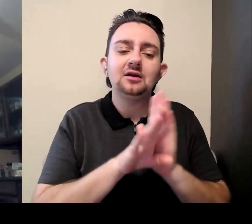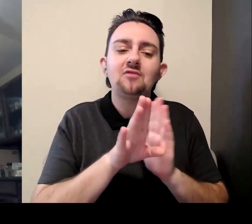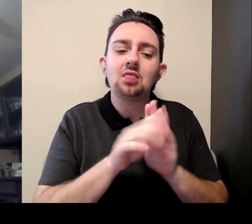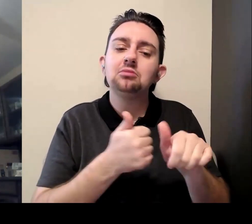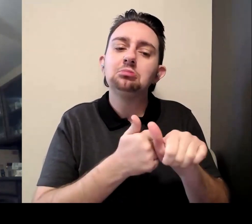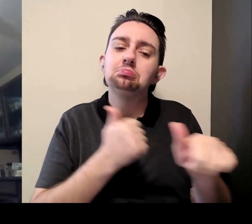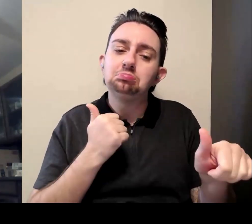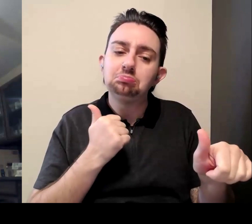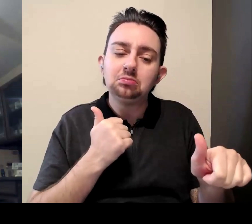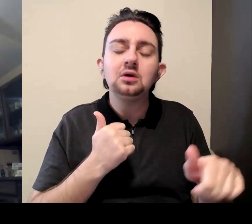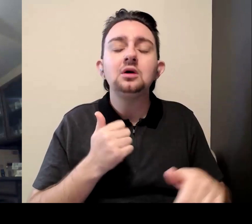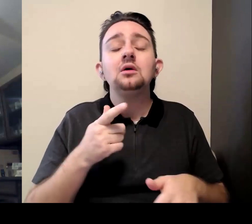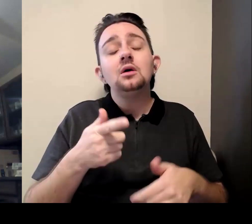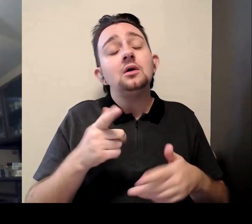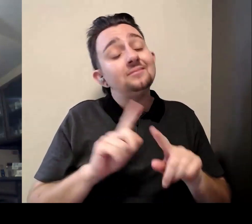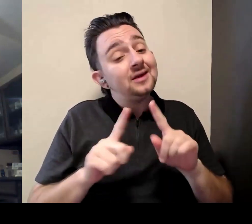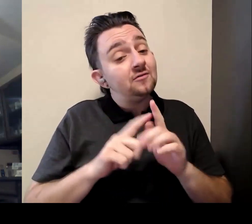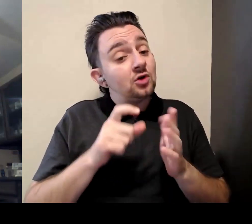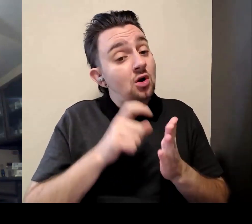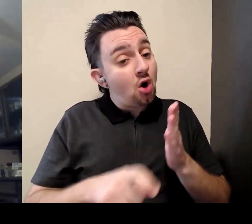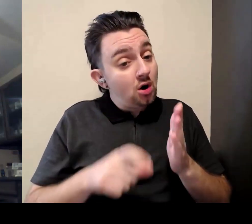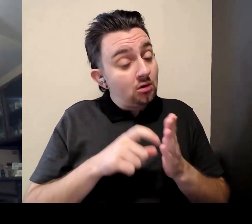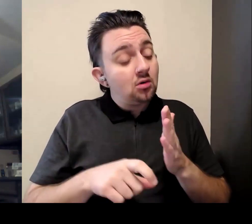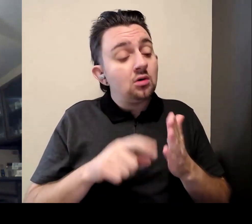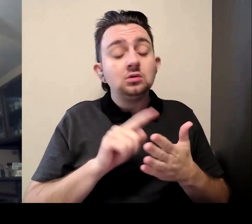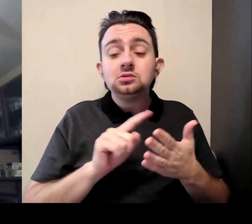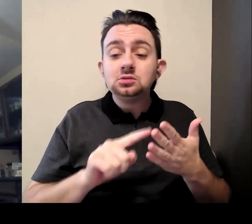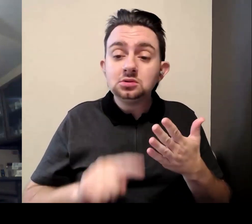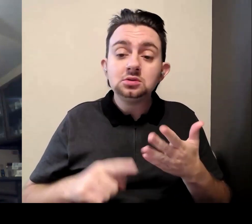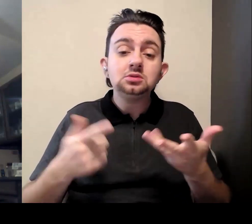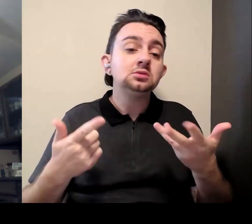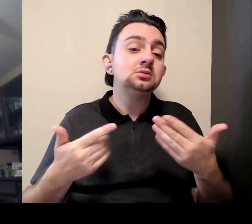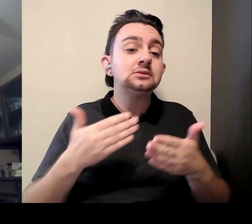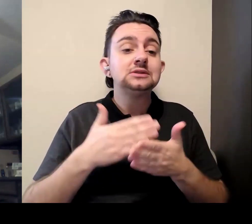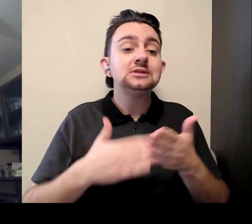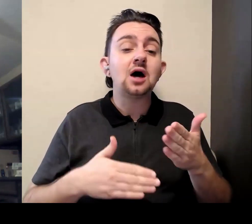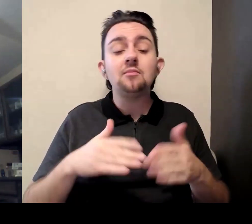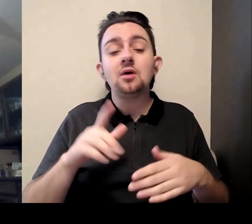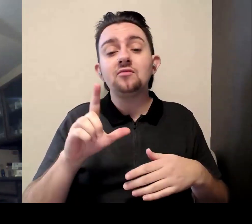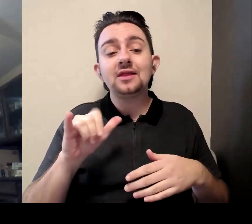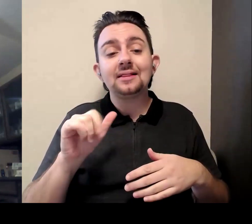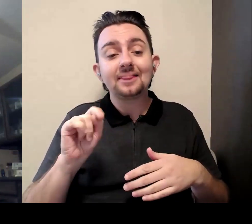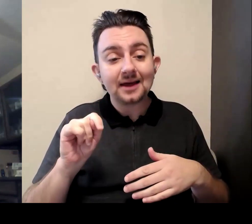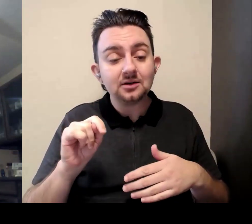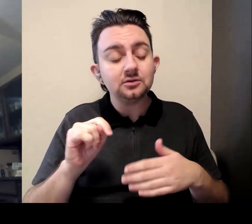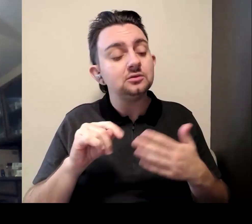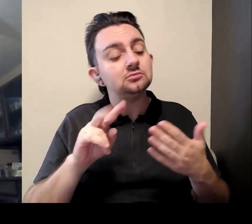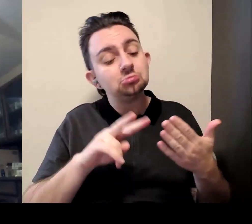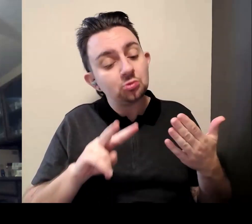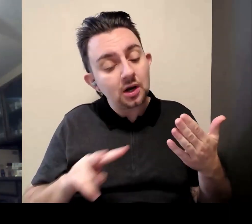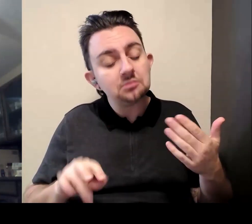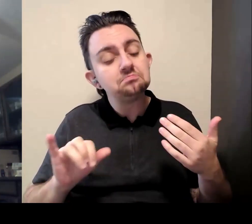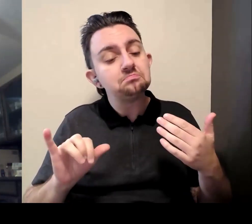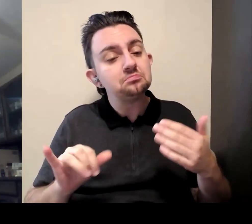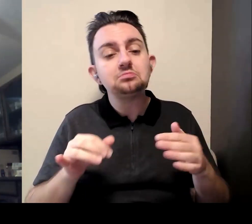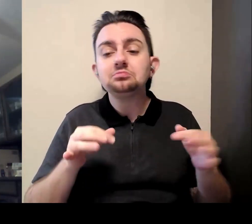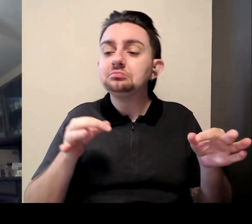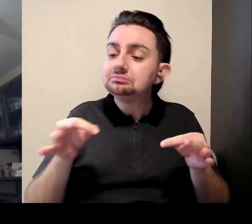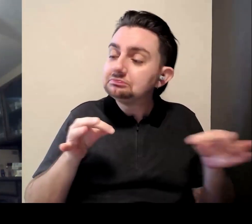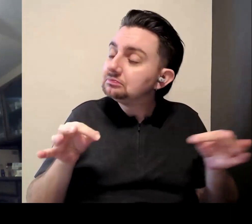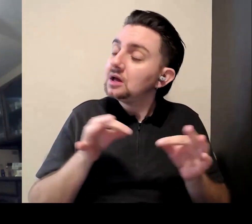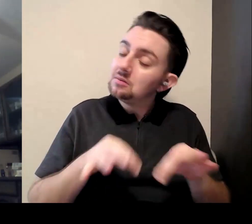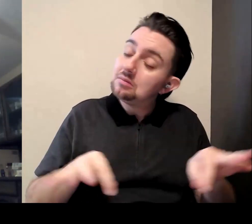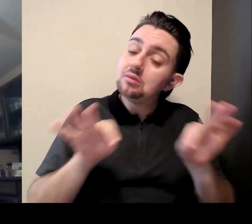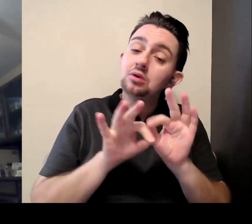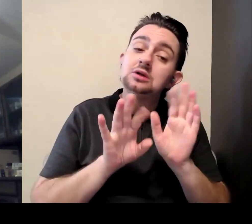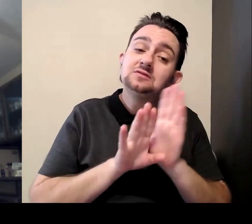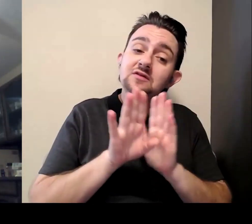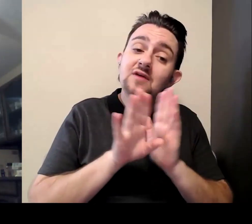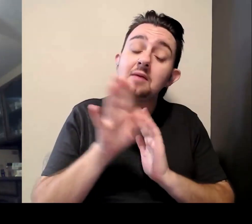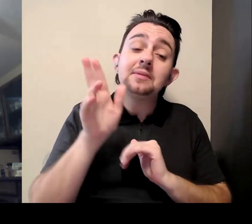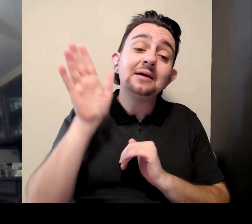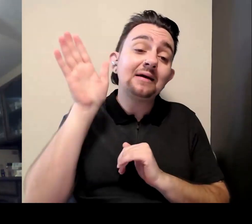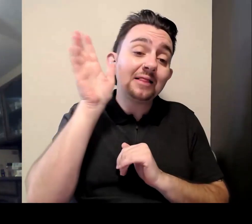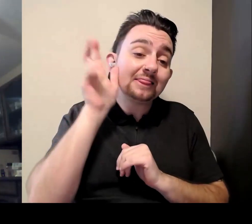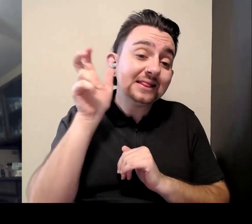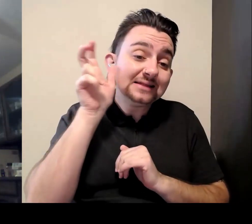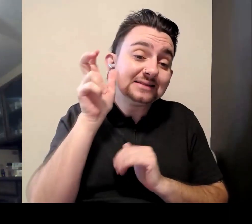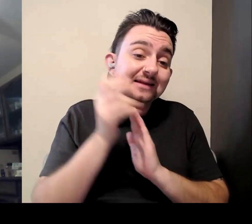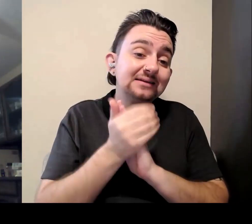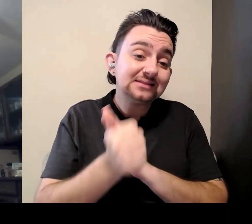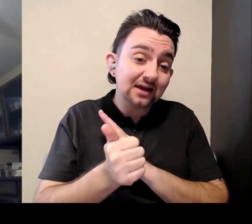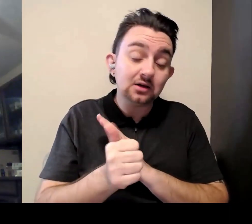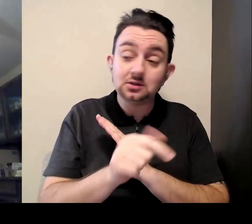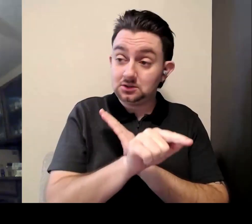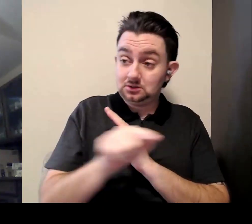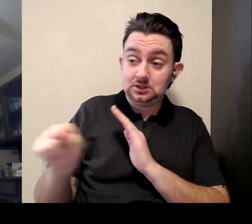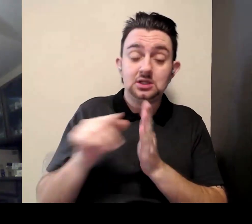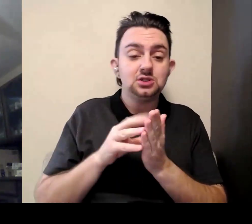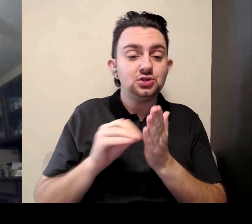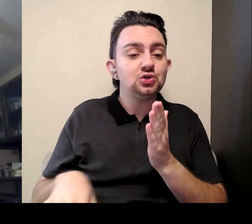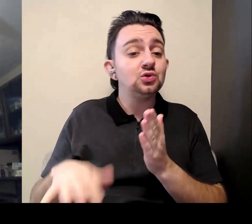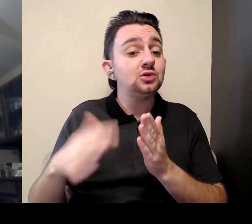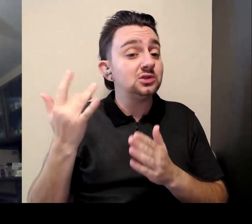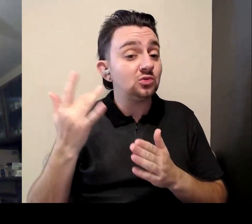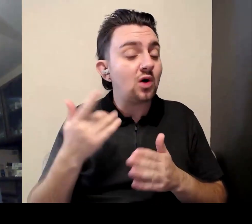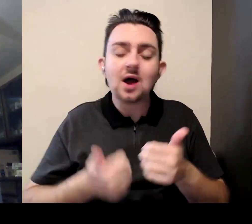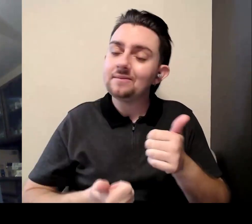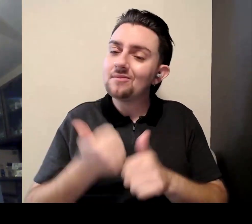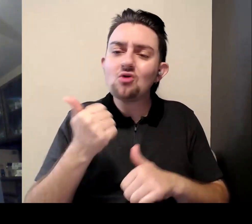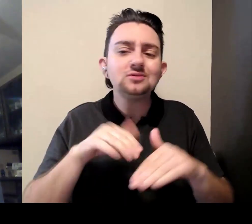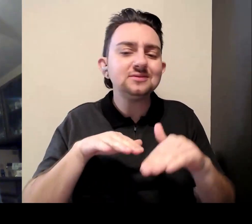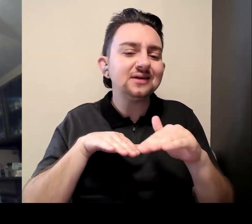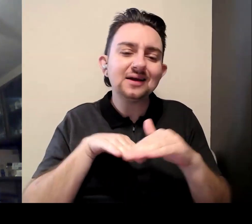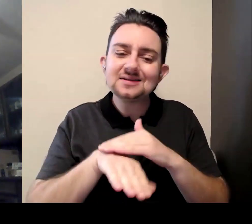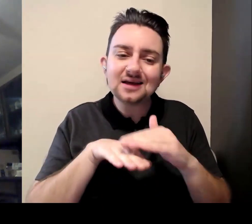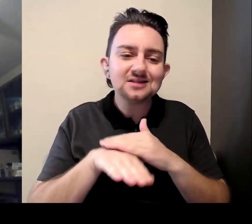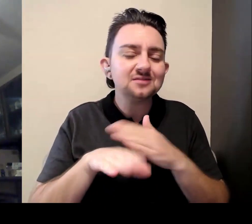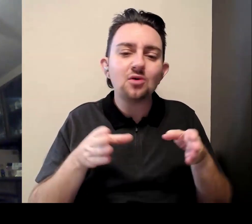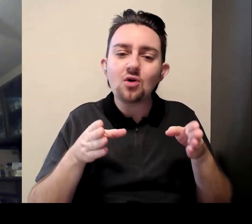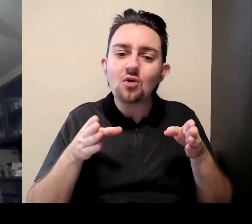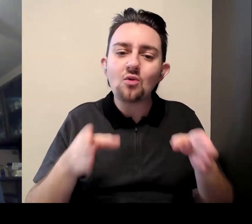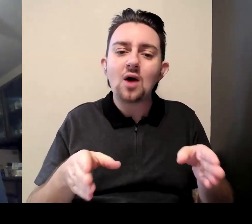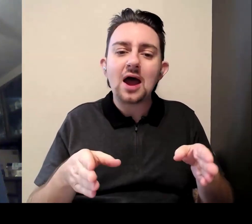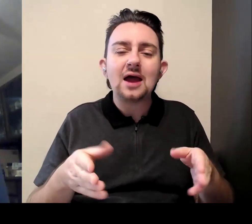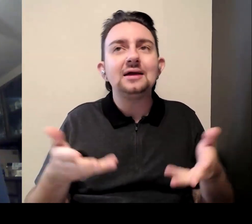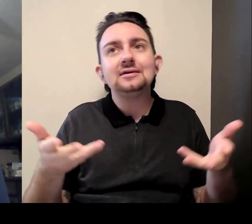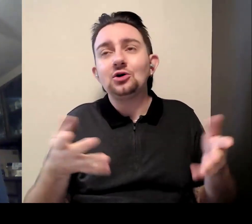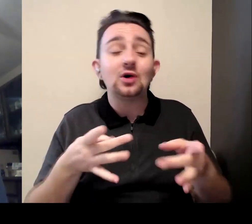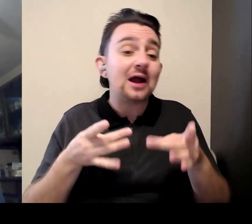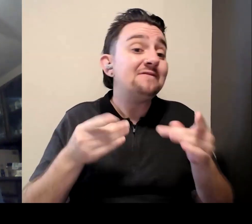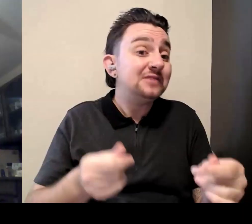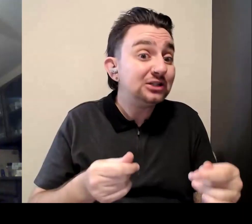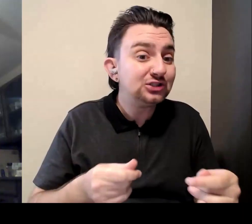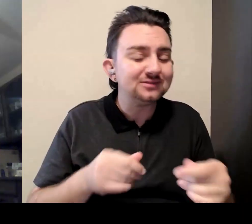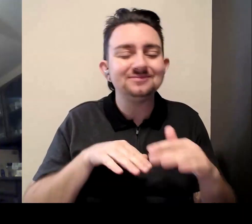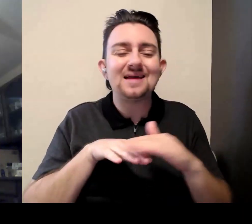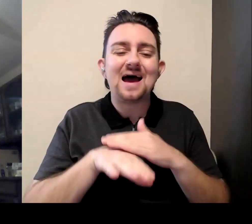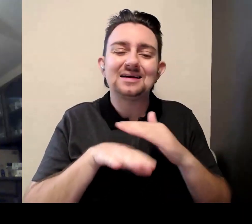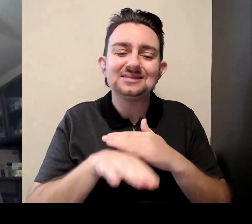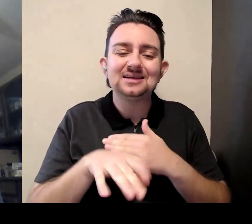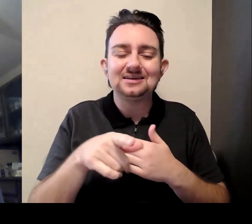There were some articles in some of the consumer literature about the importance of developing listening skills in our students because that would be their most accessible, their most efficient access to information.